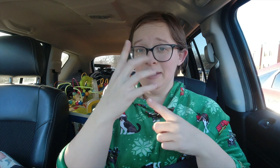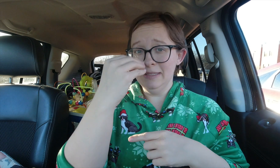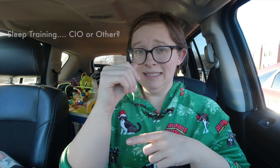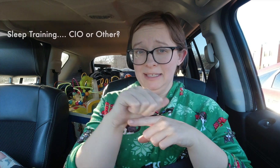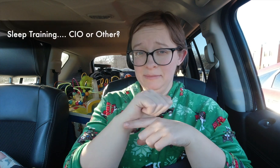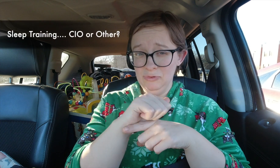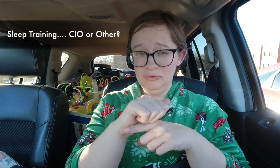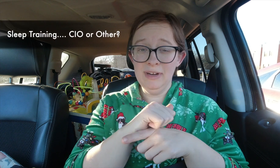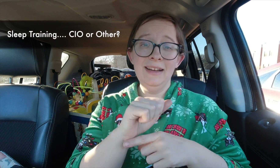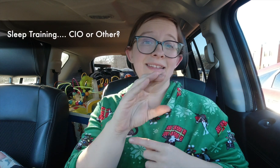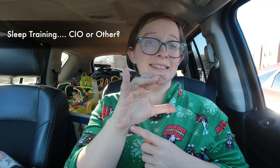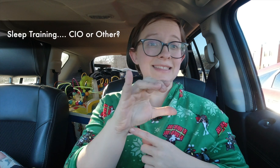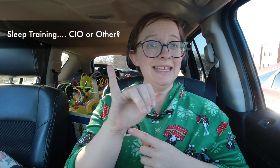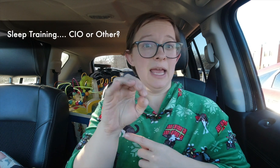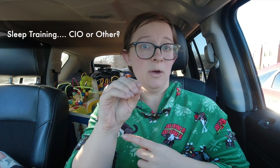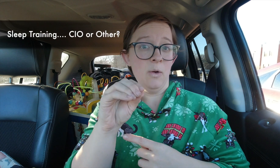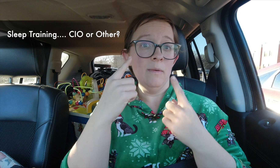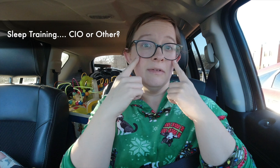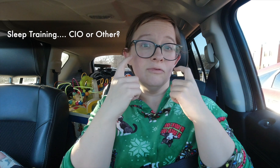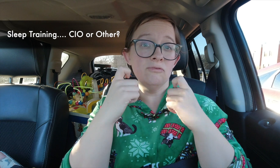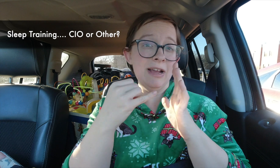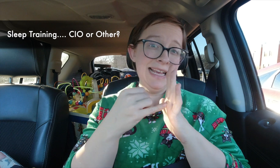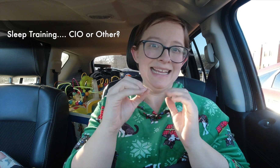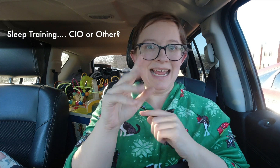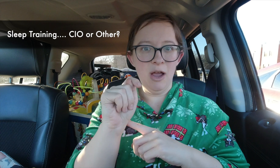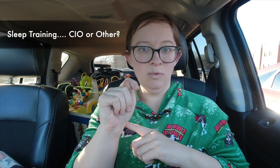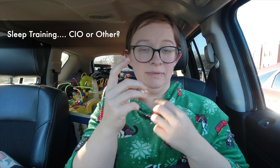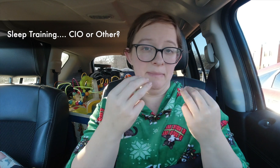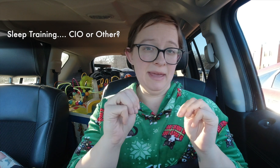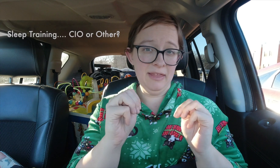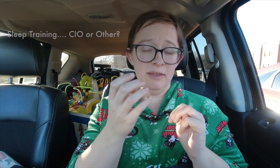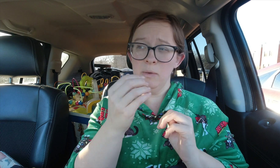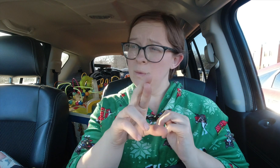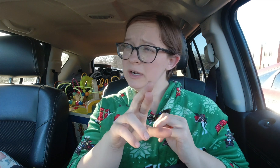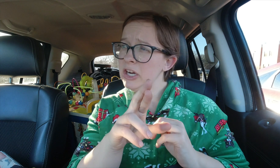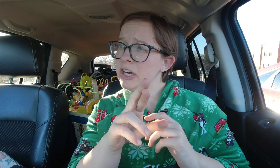The next one is about sleep training... the CIO, or cry it out method,